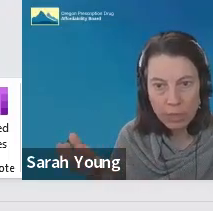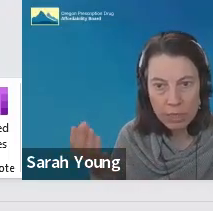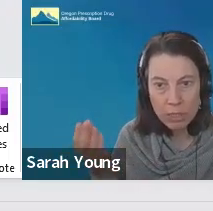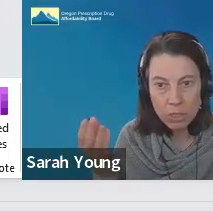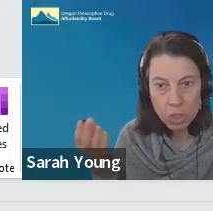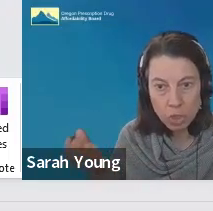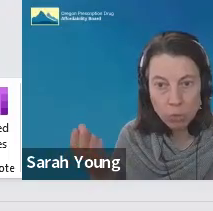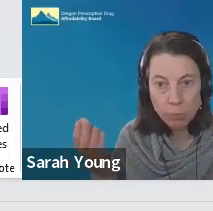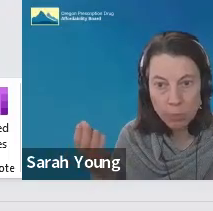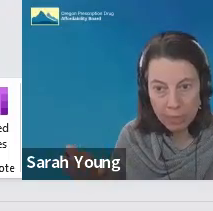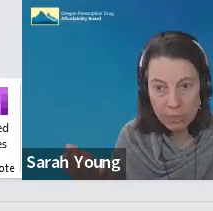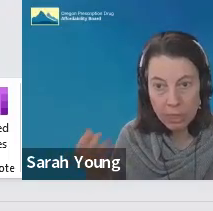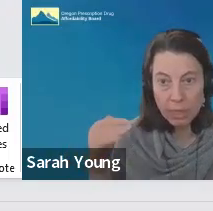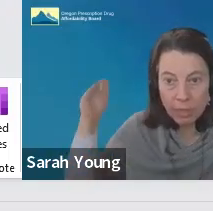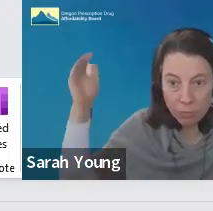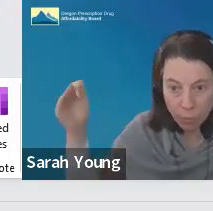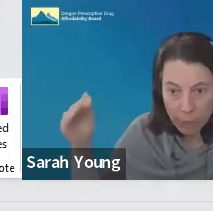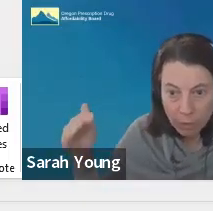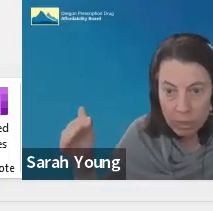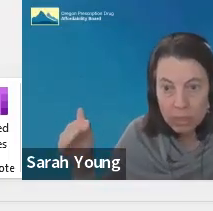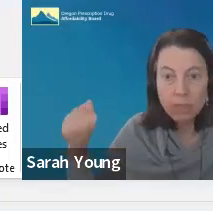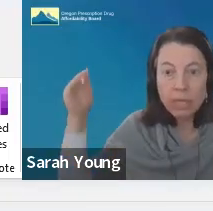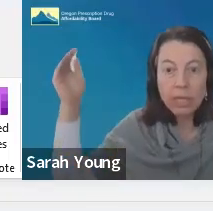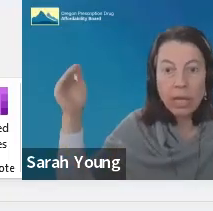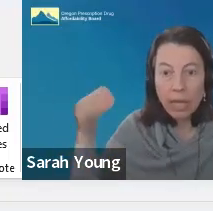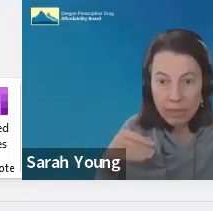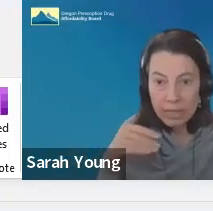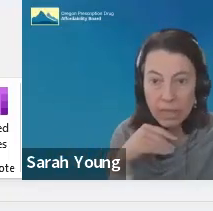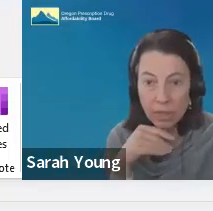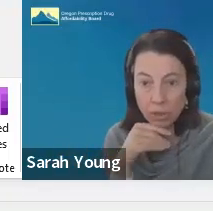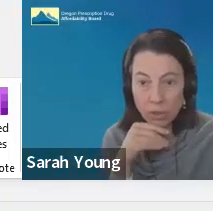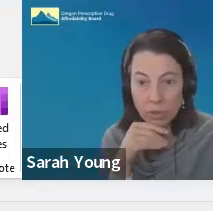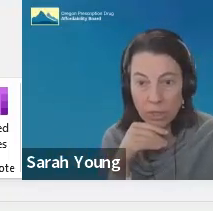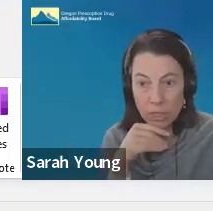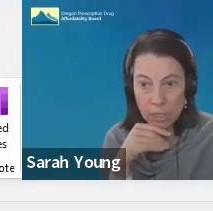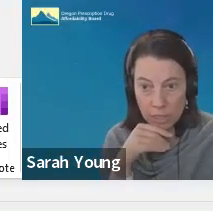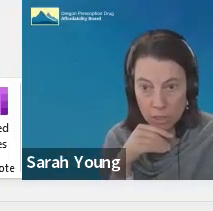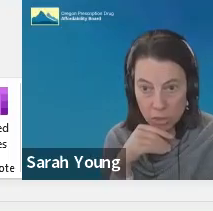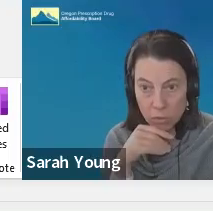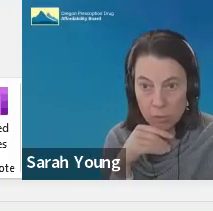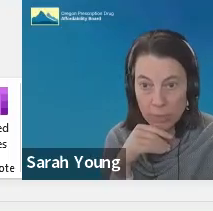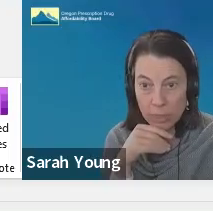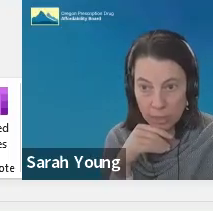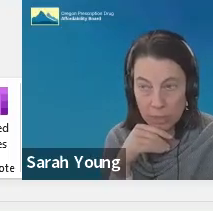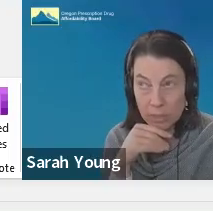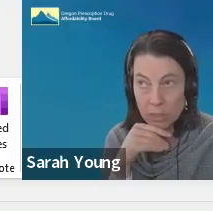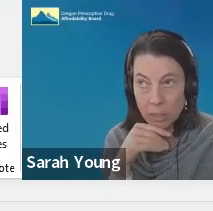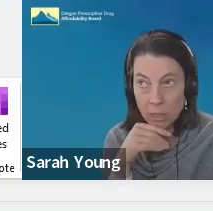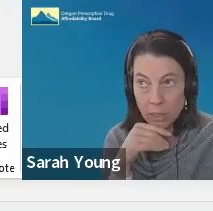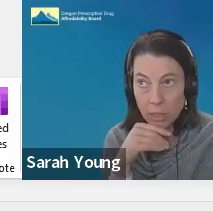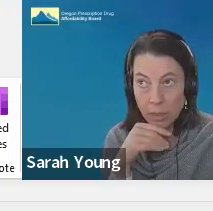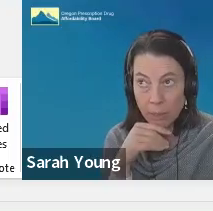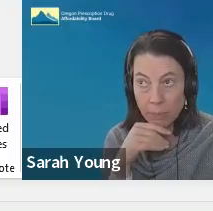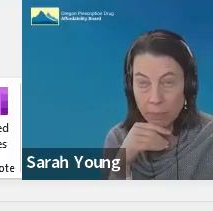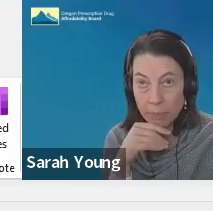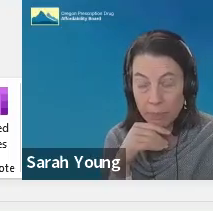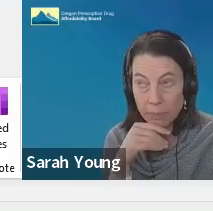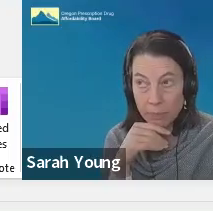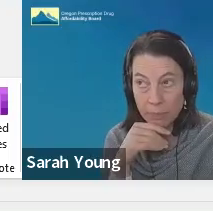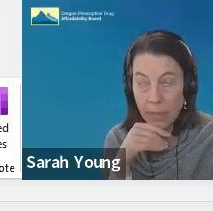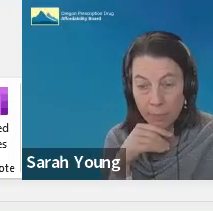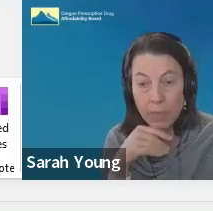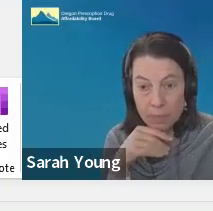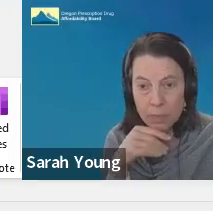related to plan design and formulary taring and these other issues because um yeah it's